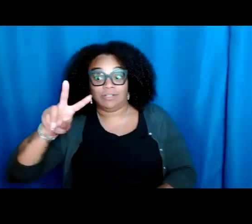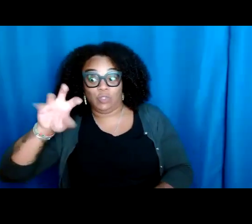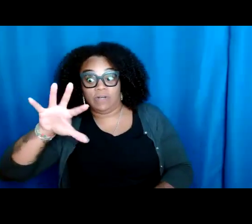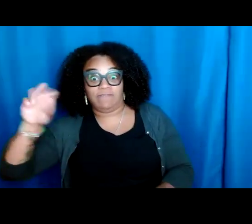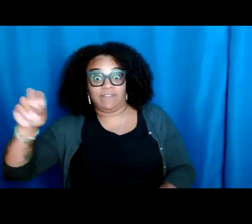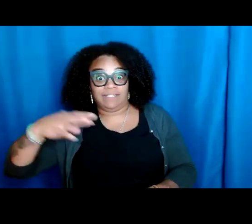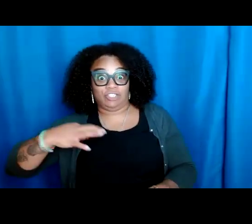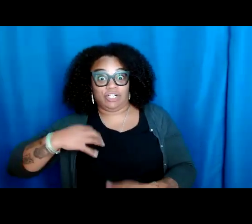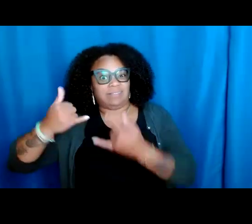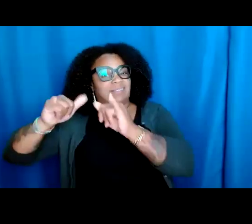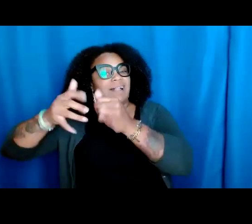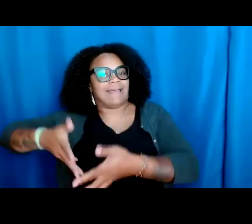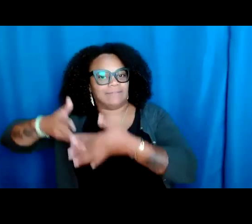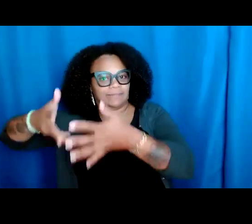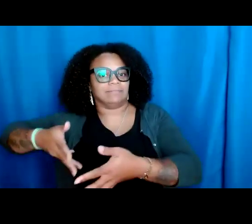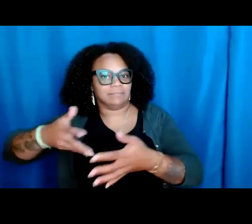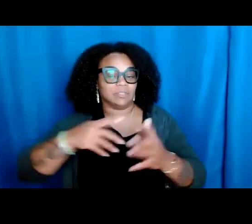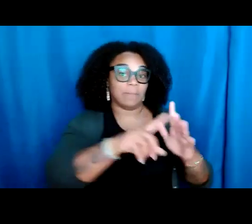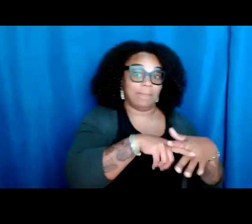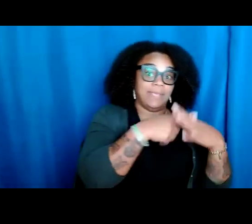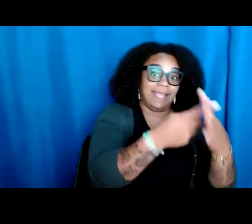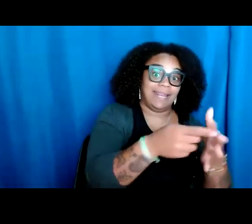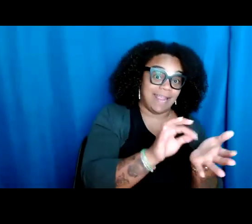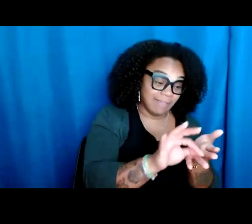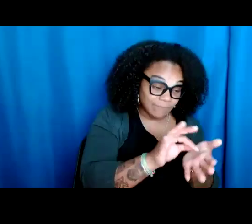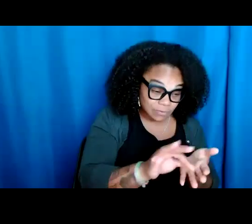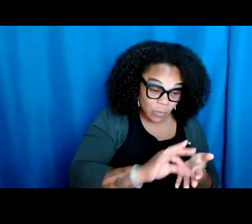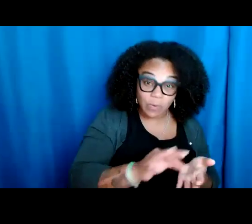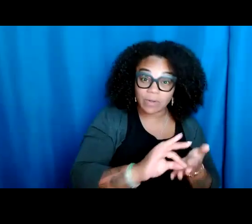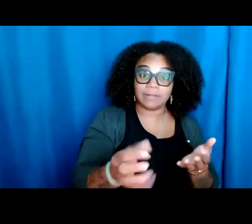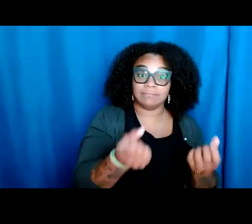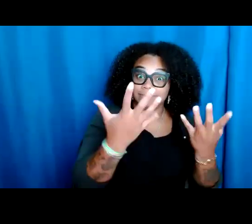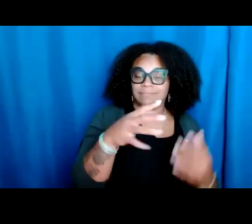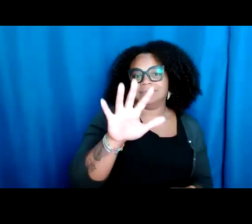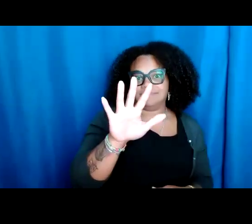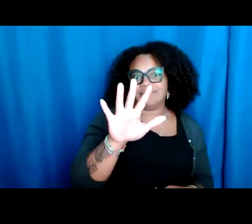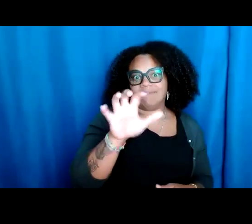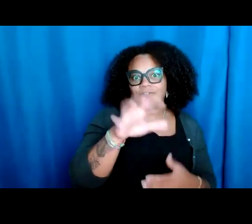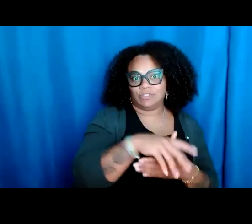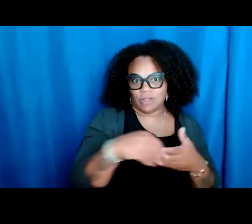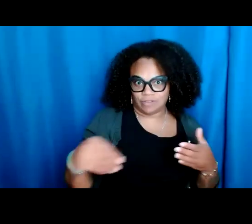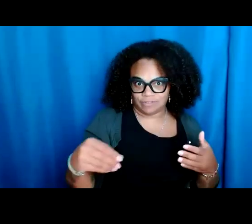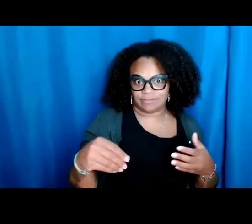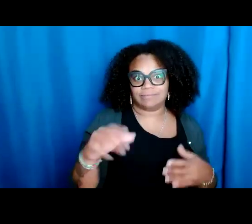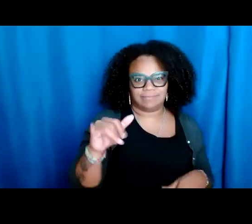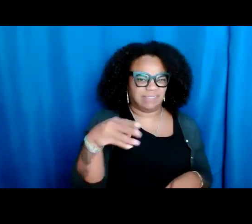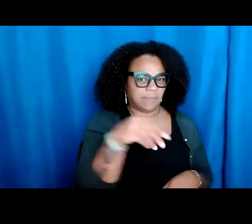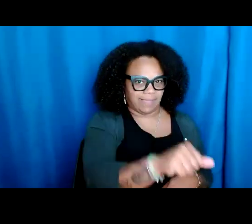So, his beginning inventory was $500, because that is what he purchased, and his inventory